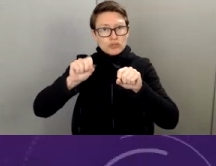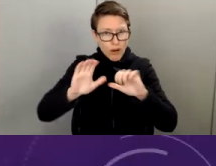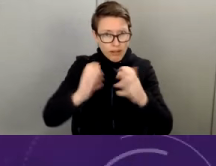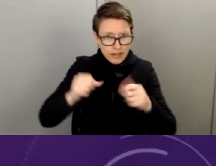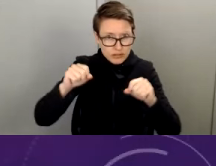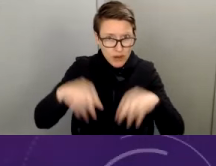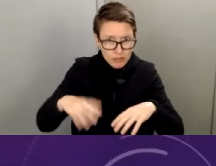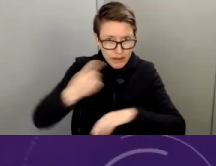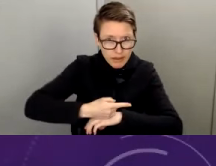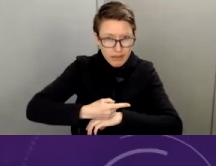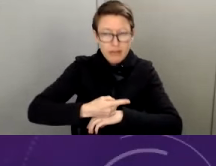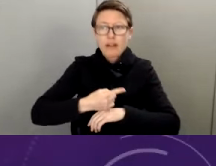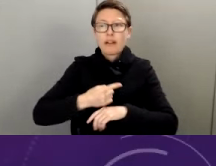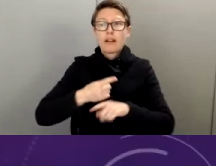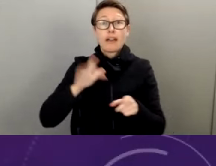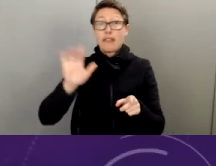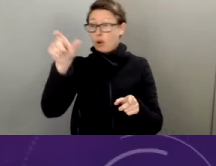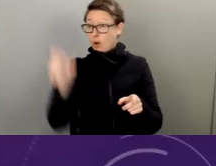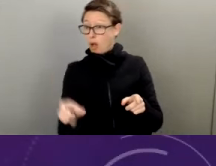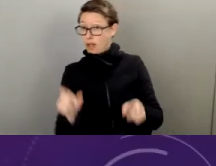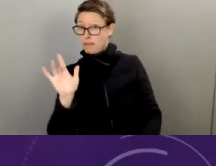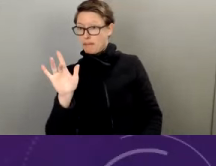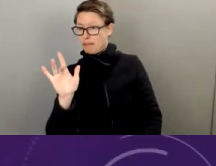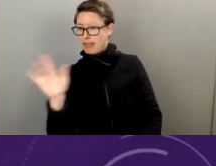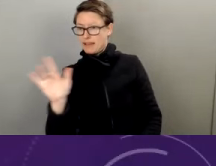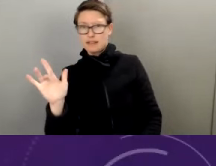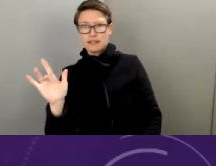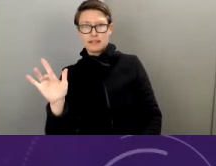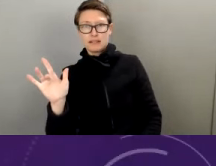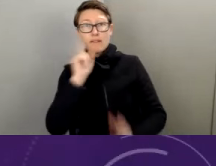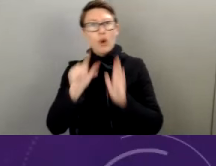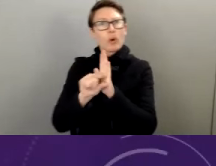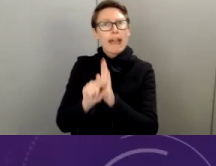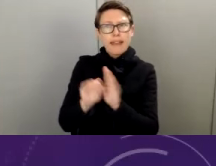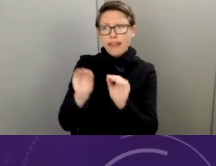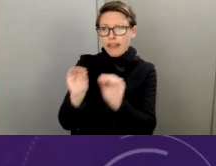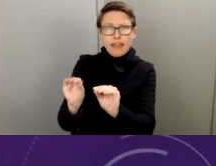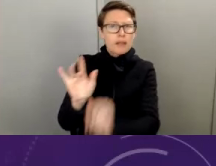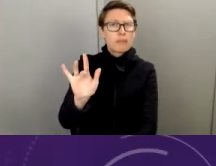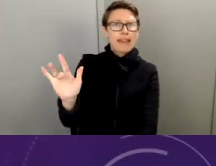you're going to leave their column blank in the grading. When you're entering grades, you can leave them blank if they never attended.